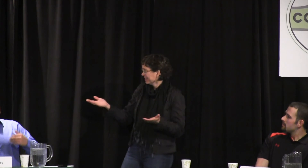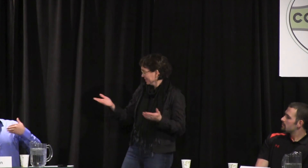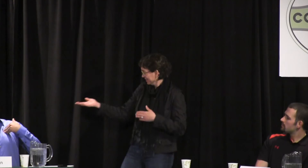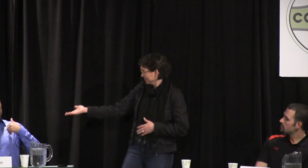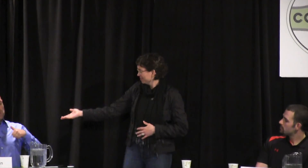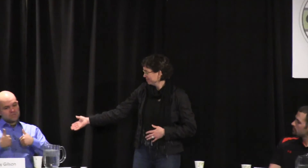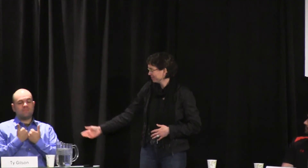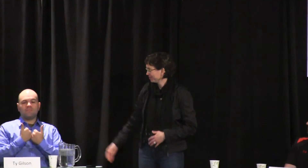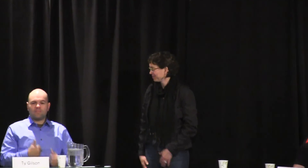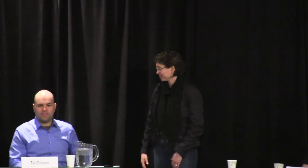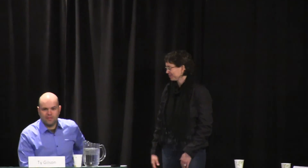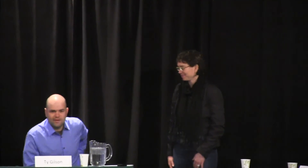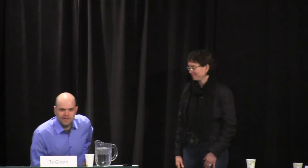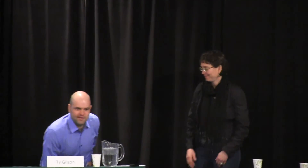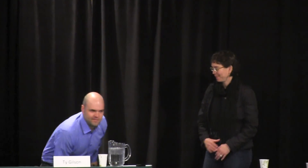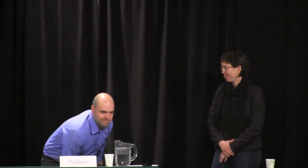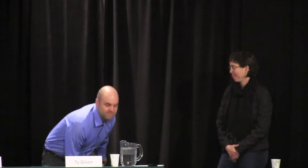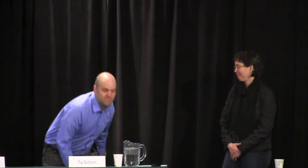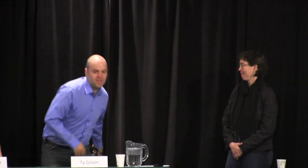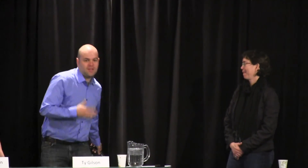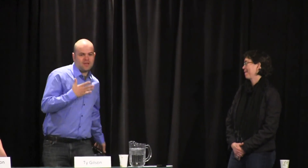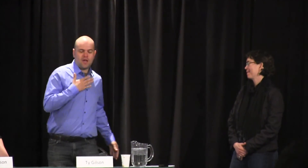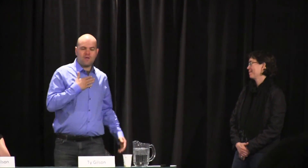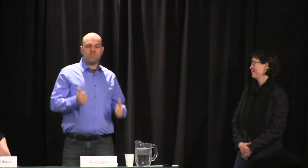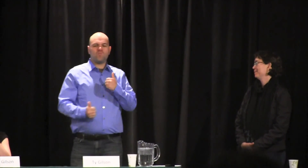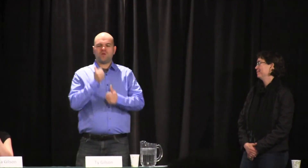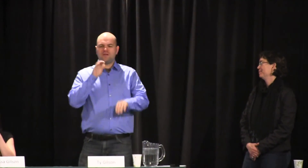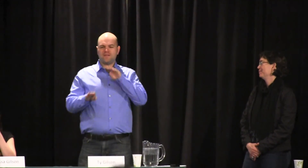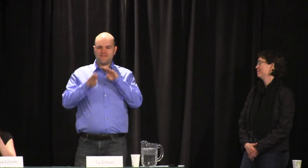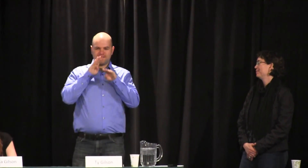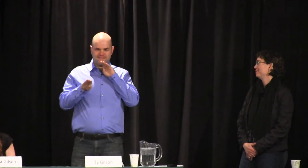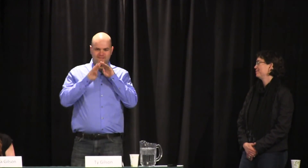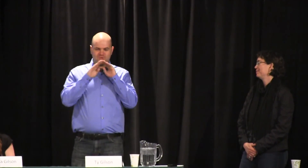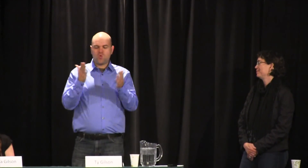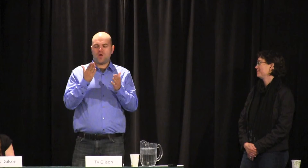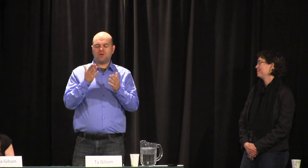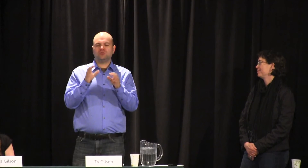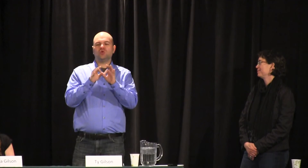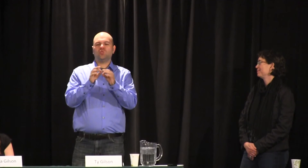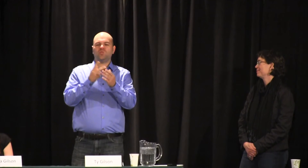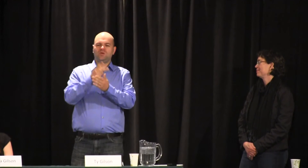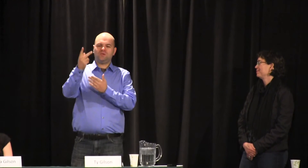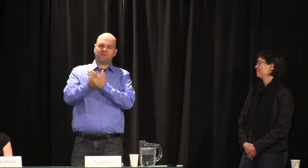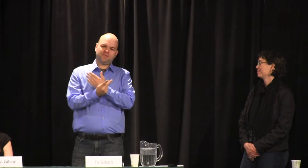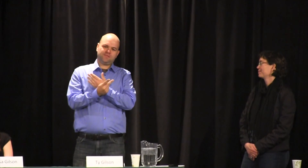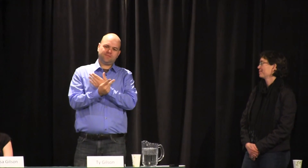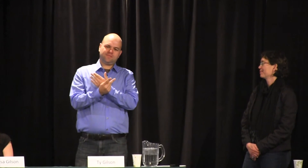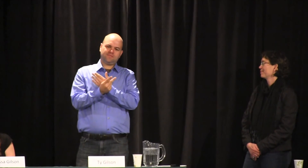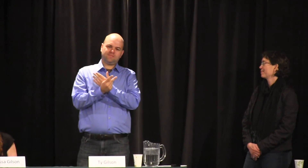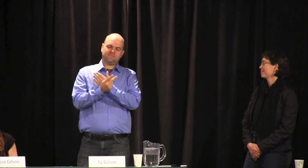Any other stories? Ty: Well, something that was so frustrating for me